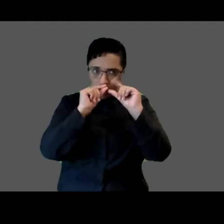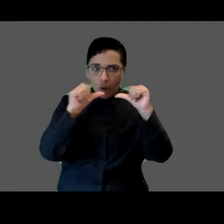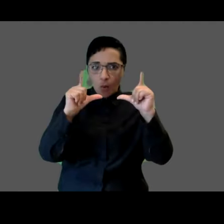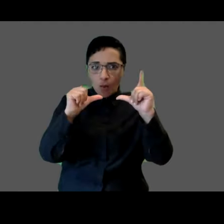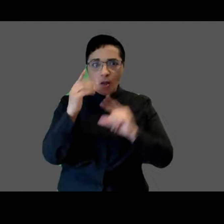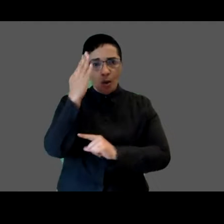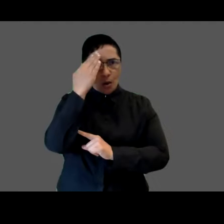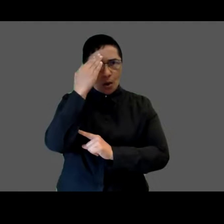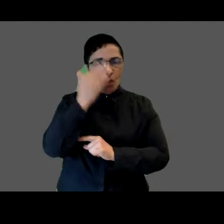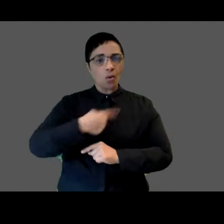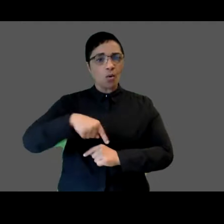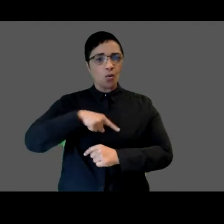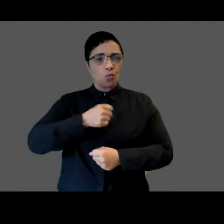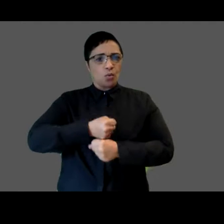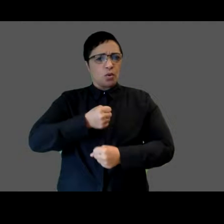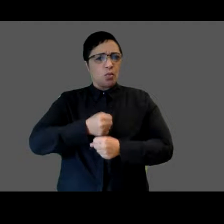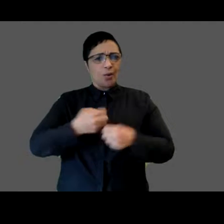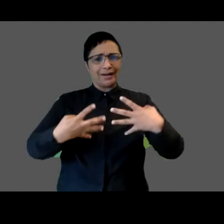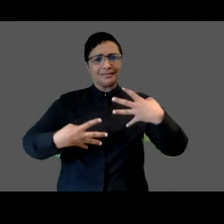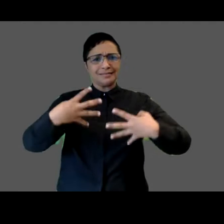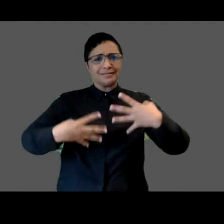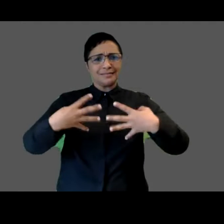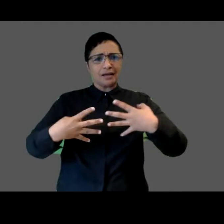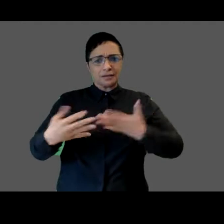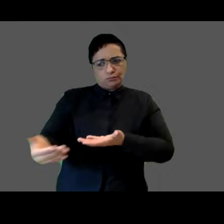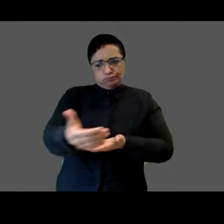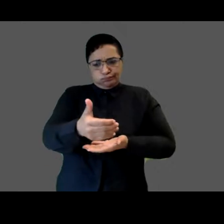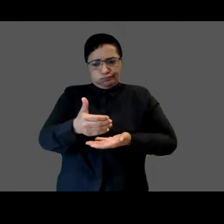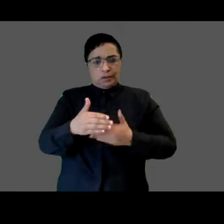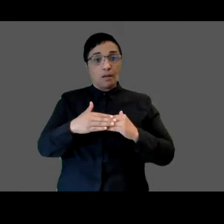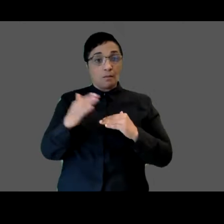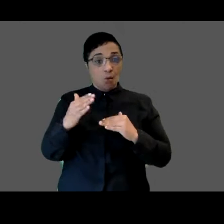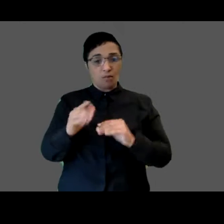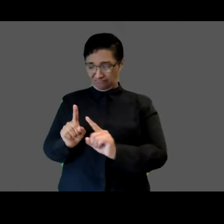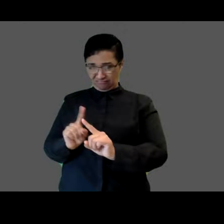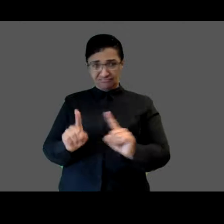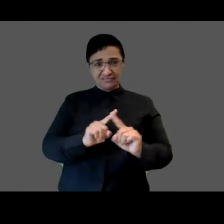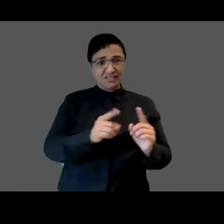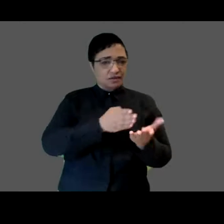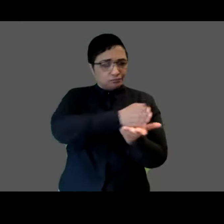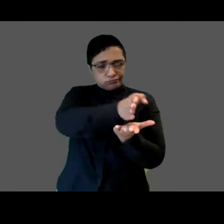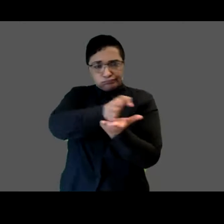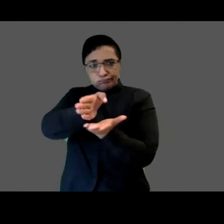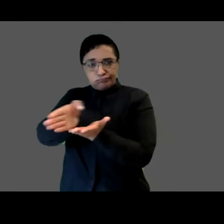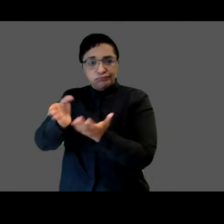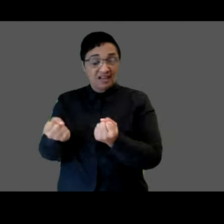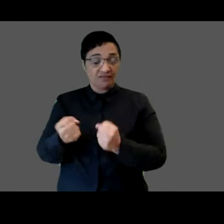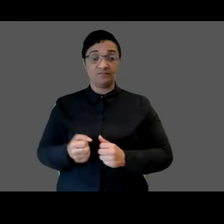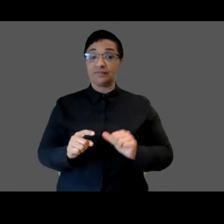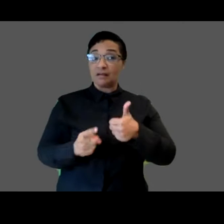And our role can be in different ways. I would say first in advocating for more data.